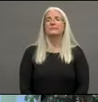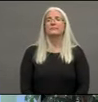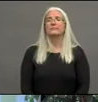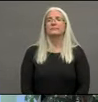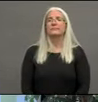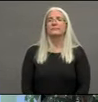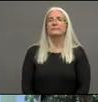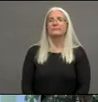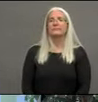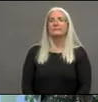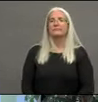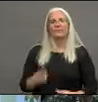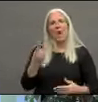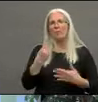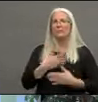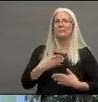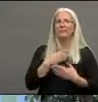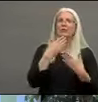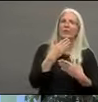Thanks for being here today. Again if you need information, more